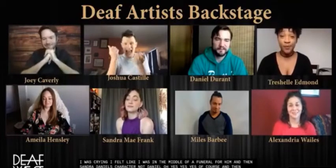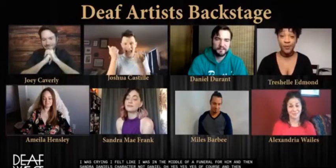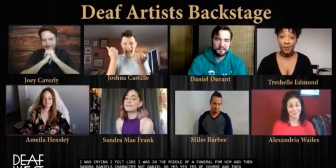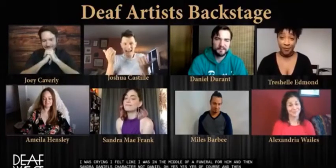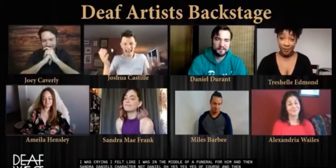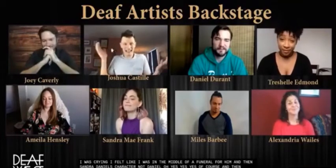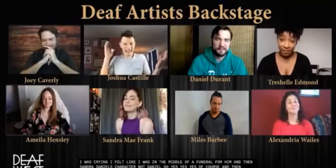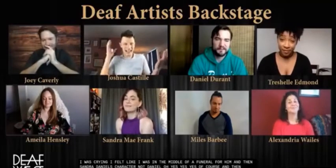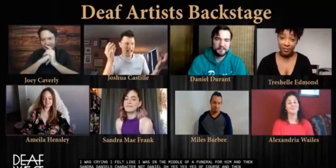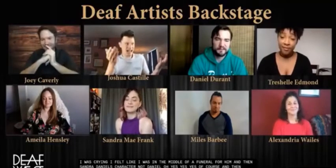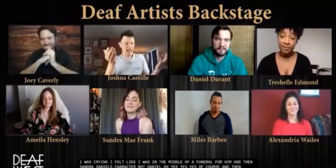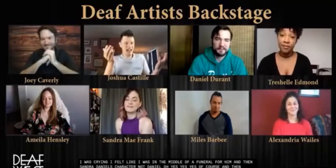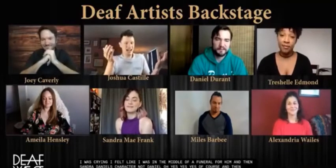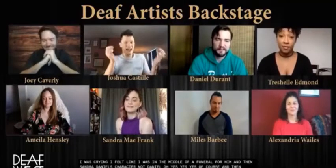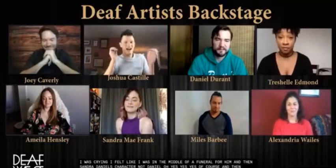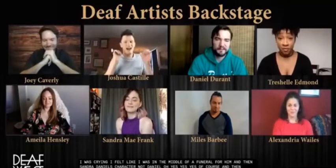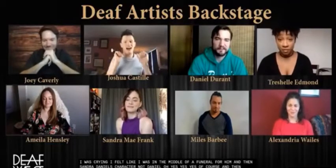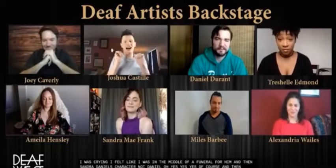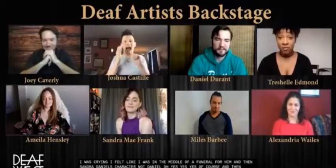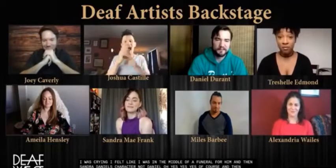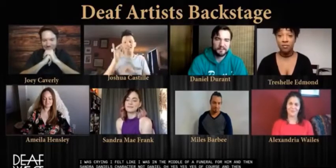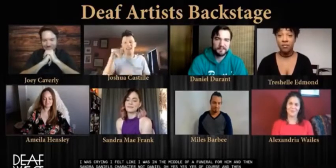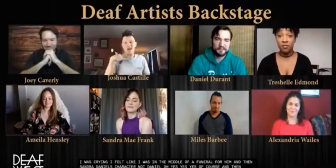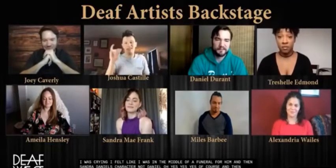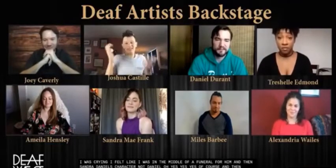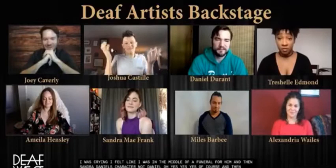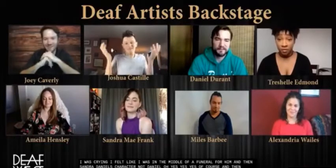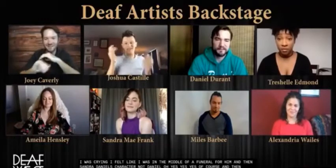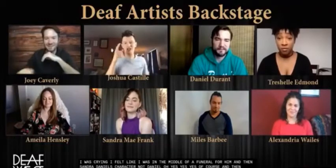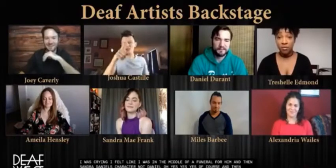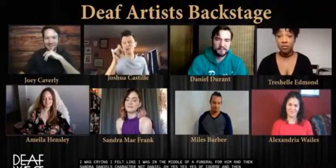And that's the moment that I knew this is insane.